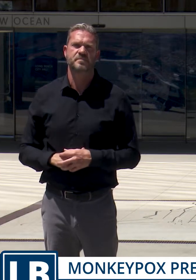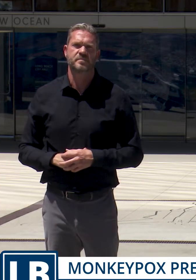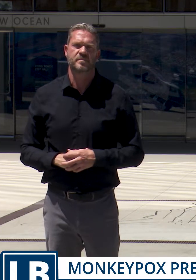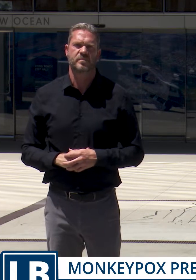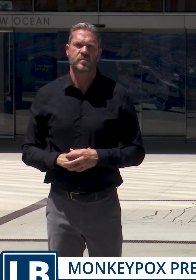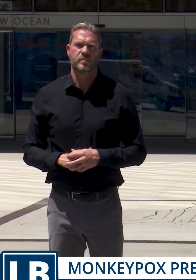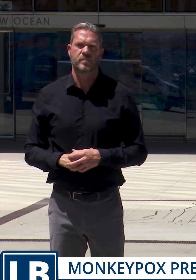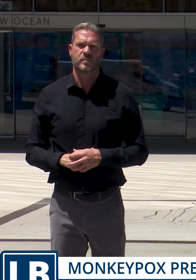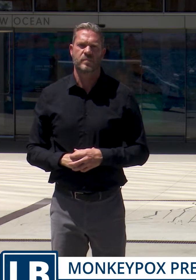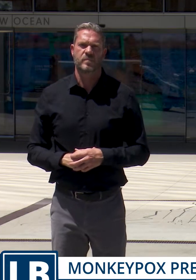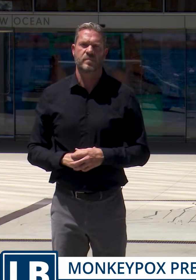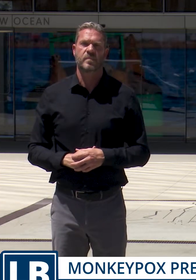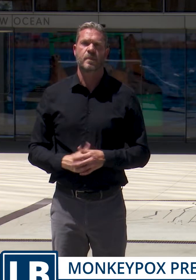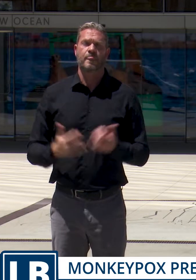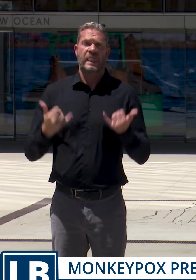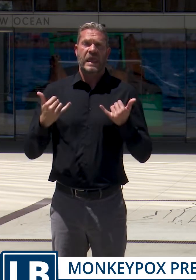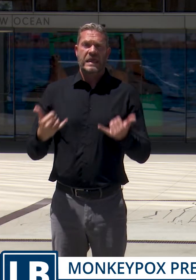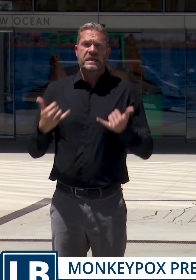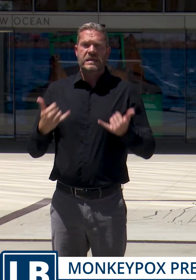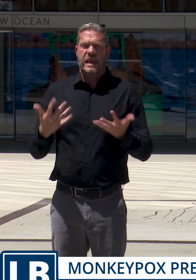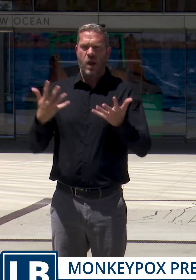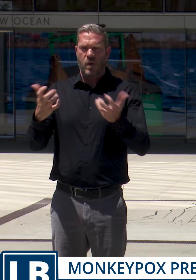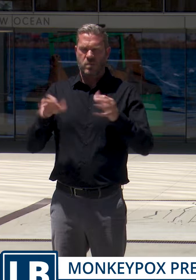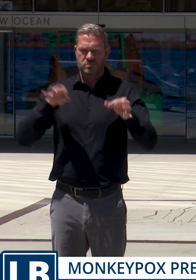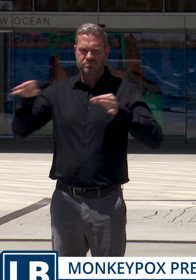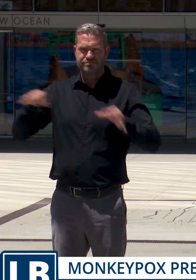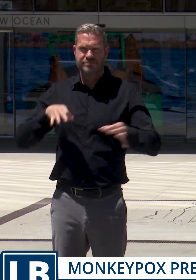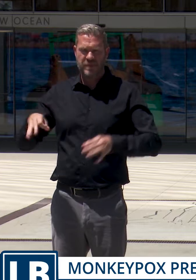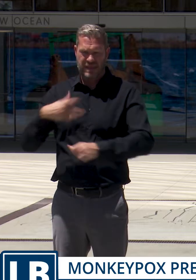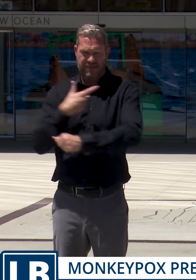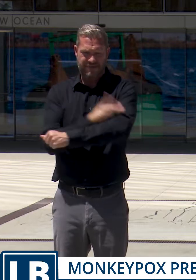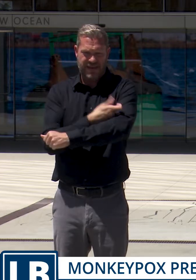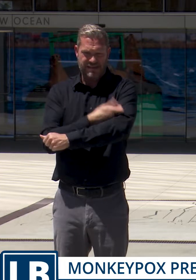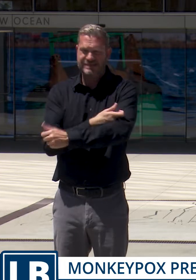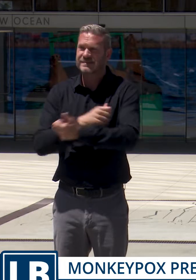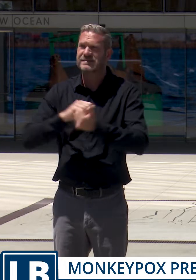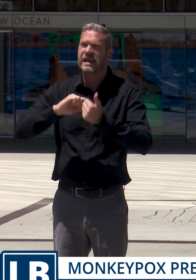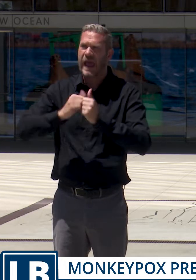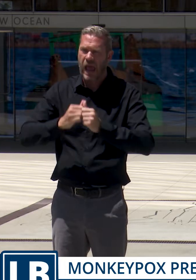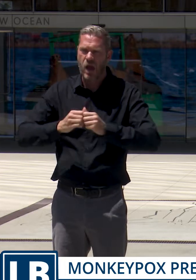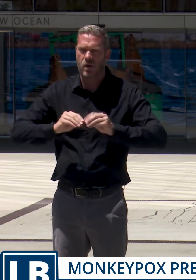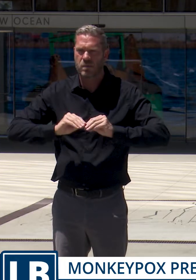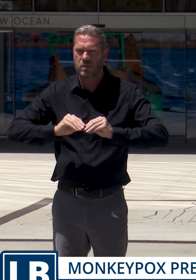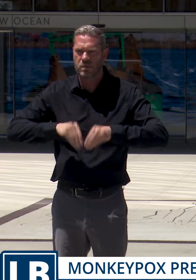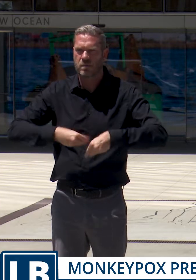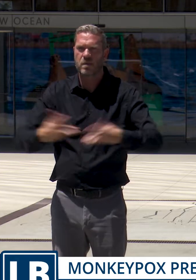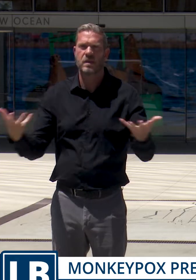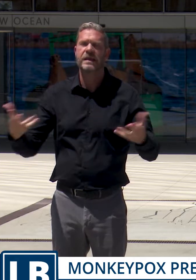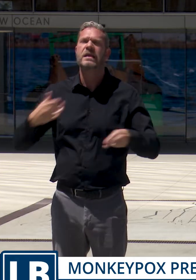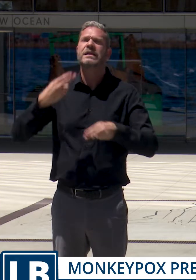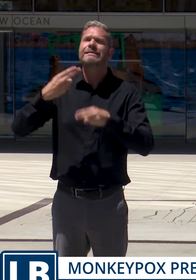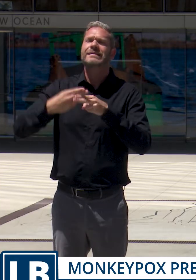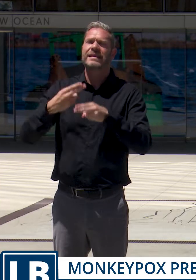next i'll provide a vaccine rollout update there is a vaccine called genios which can prevent